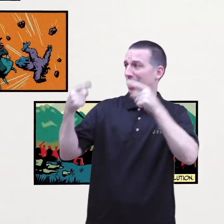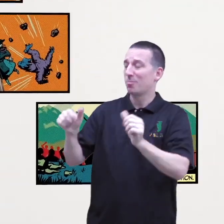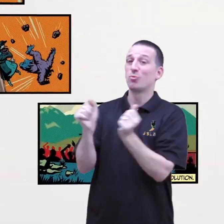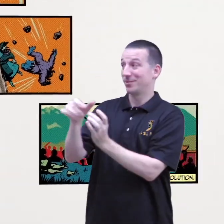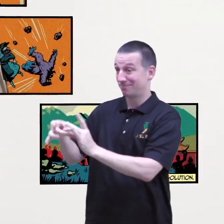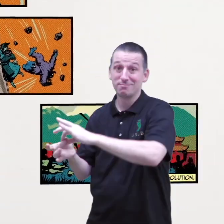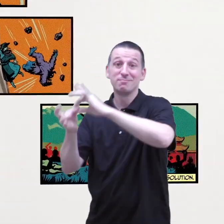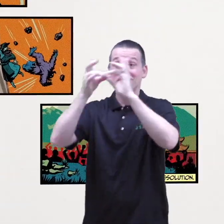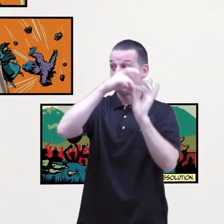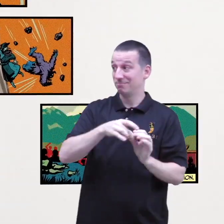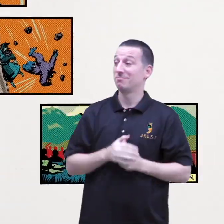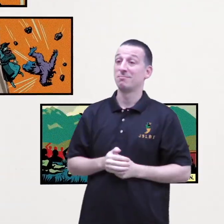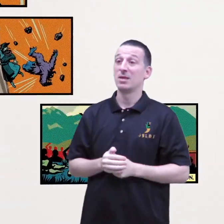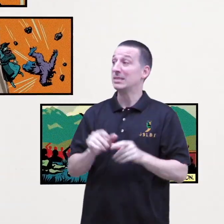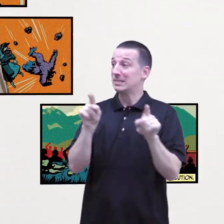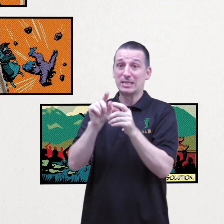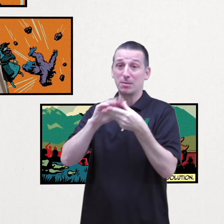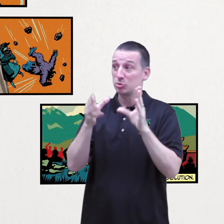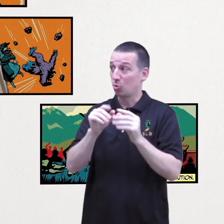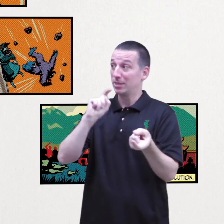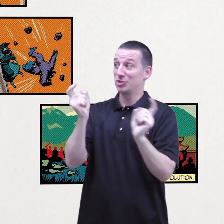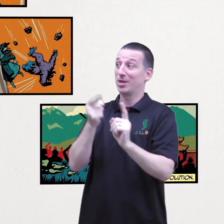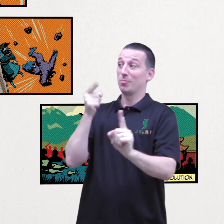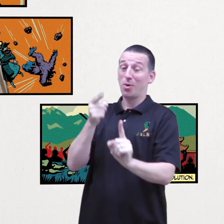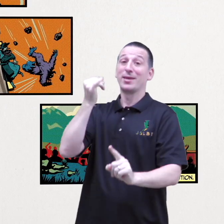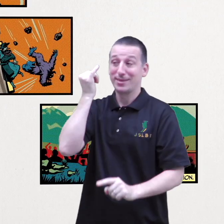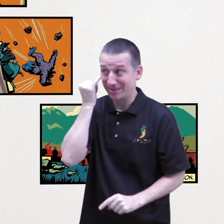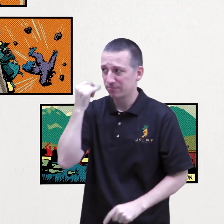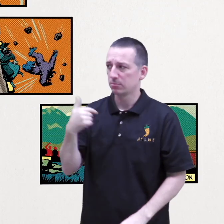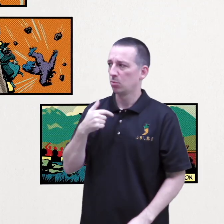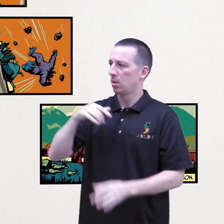in the context of its larger plotline. You can make the same story have a